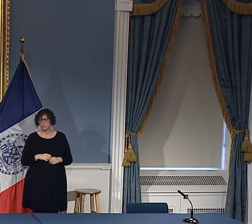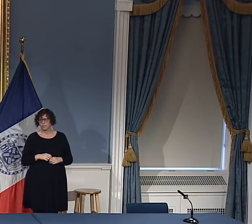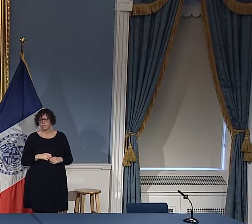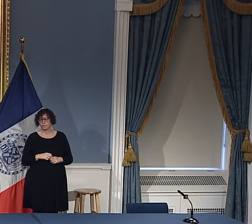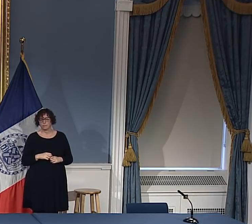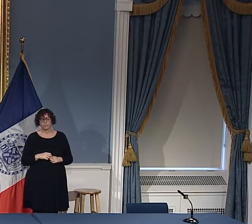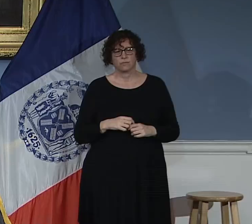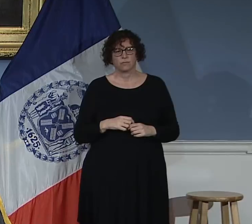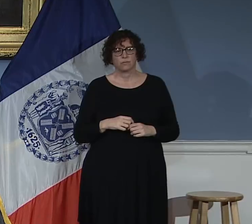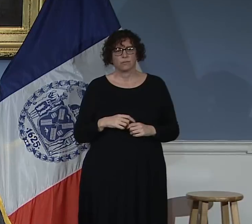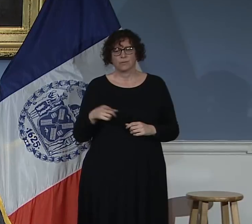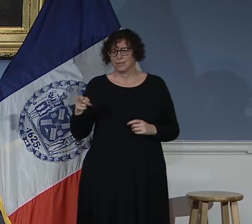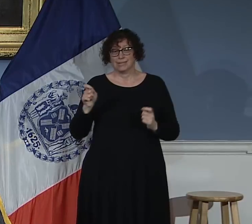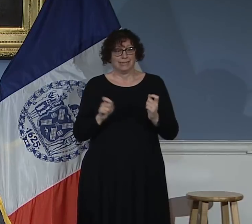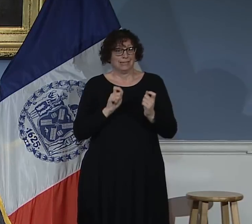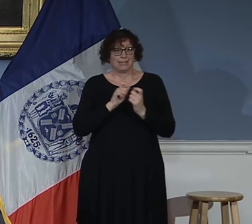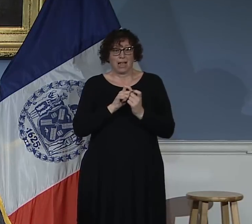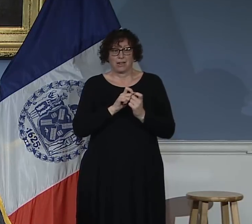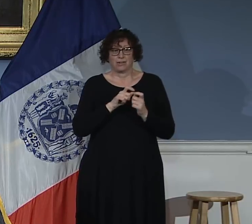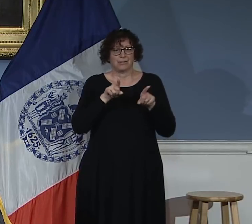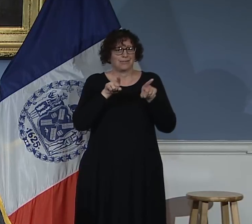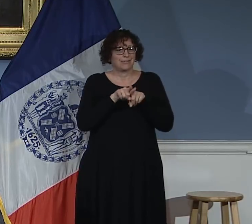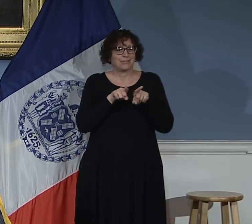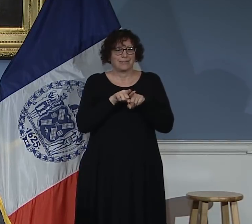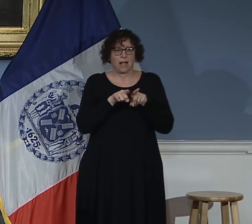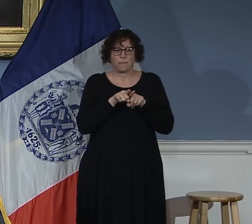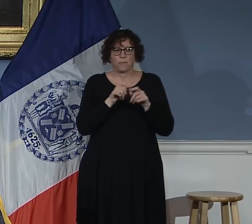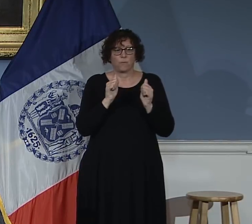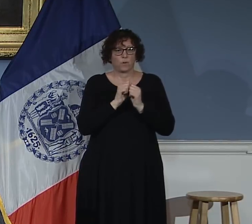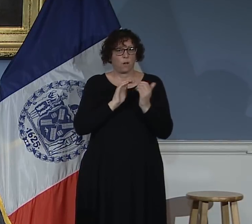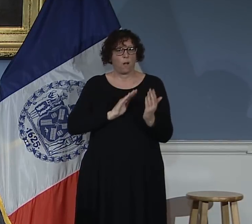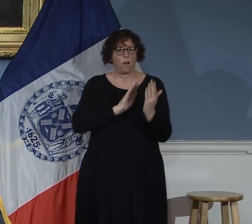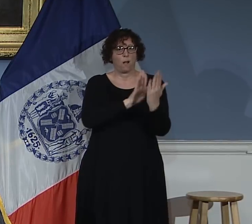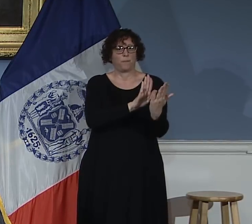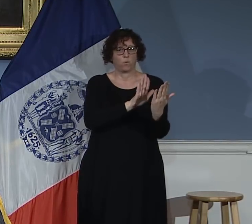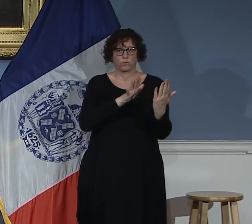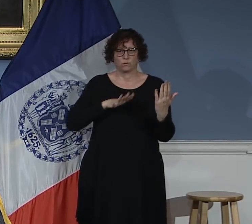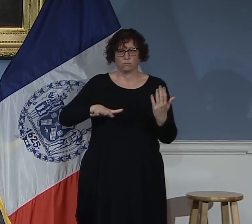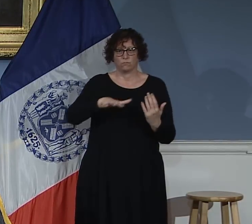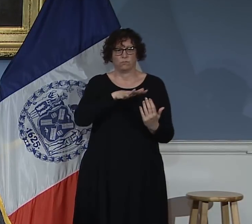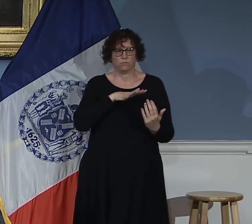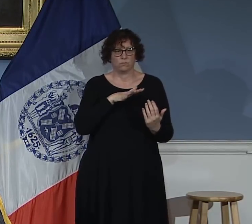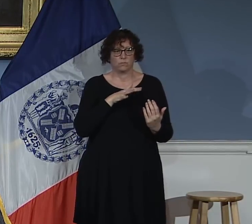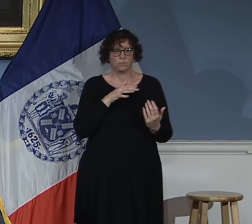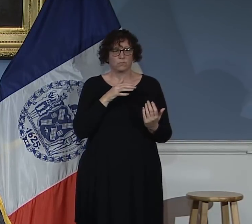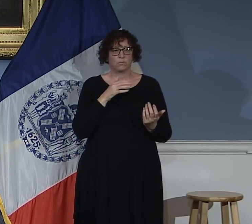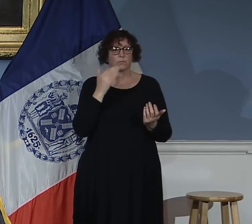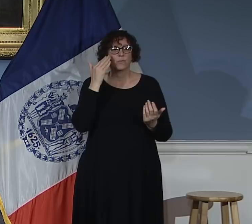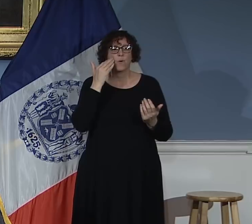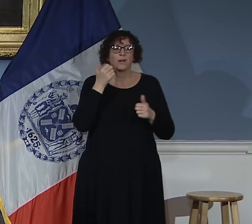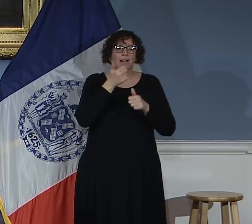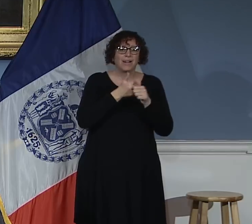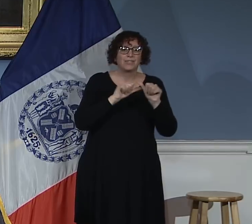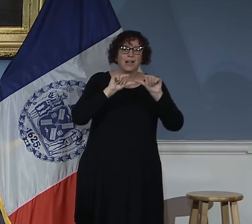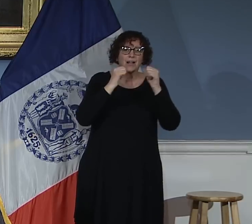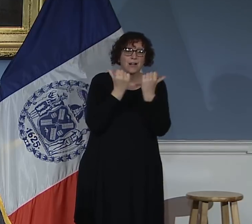BIG ROLE IN HOW HET CITY IS RESPONDING TO THIS CRISIS? THE SAME WAY. THE FACT I DON'T HAVE THE LATEST